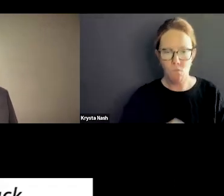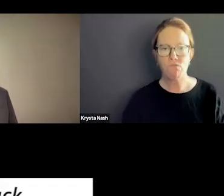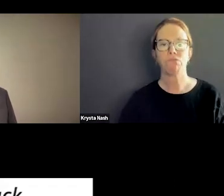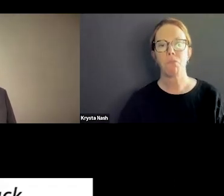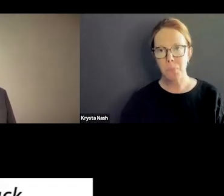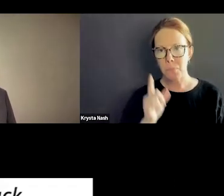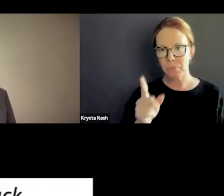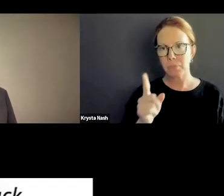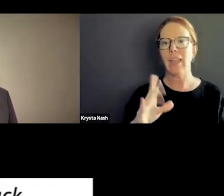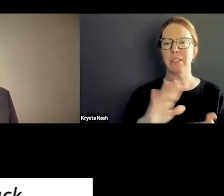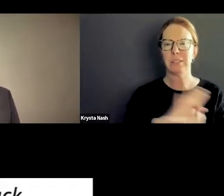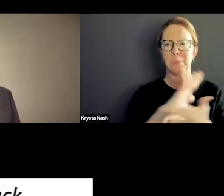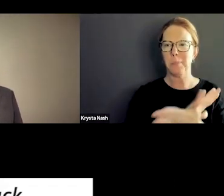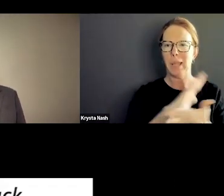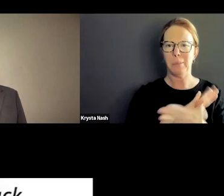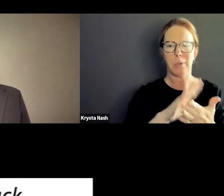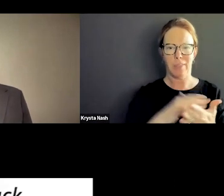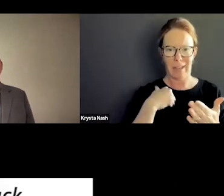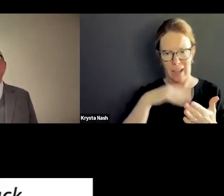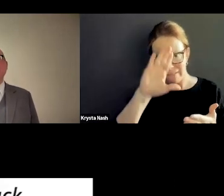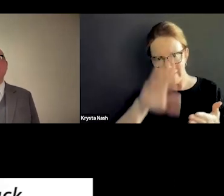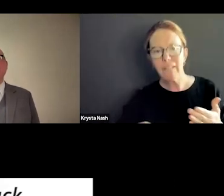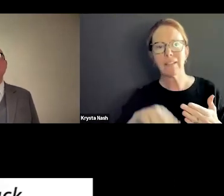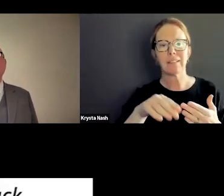And there is a paper which I cited down below on the validation of this measure,